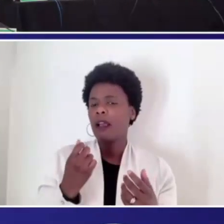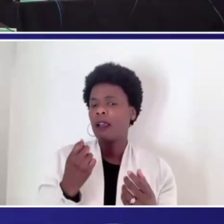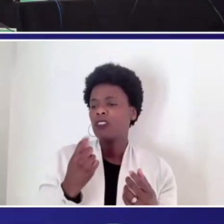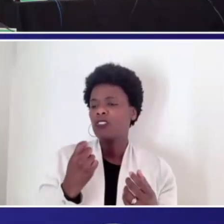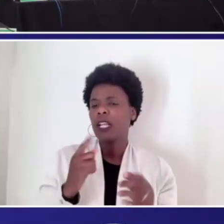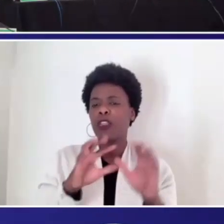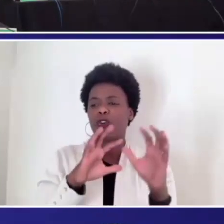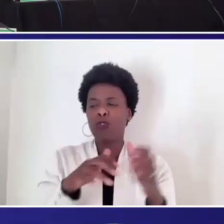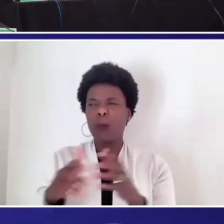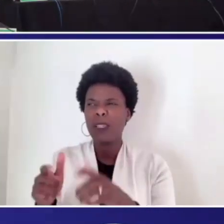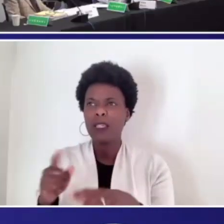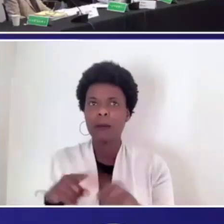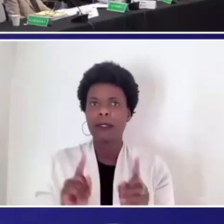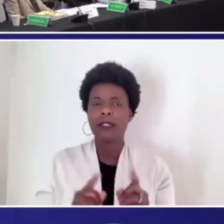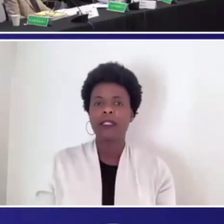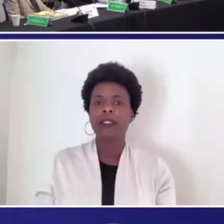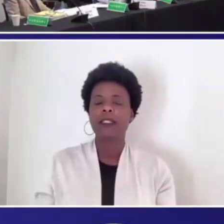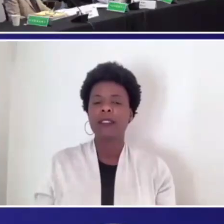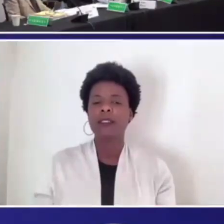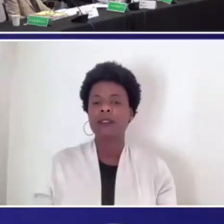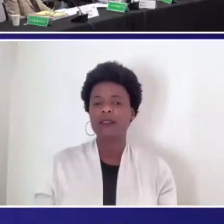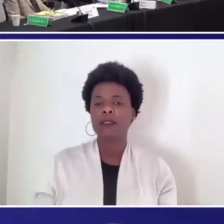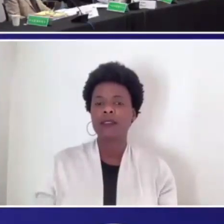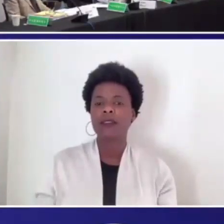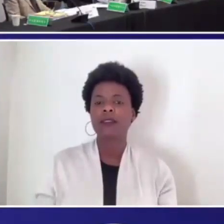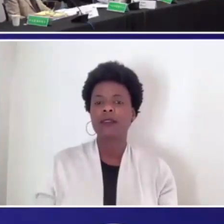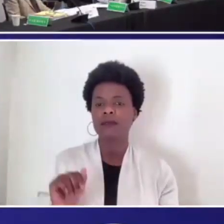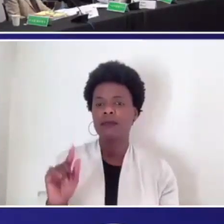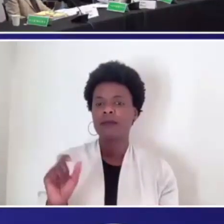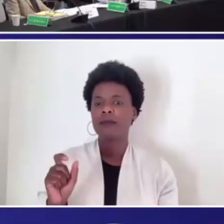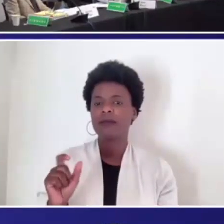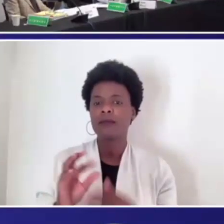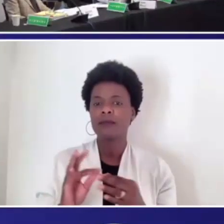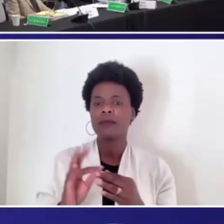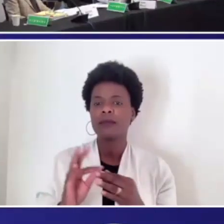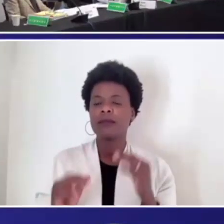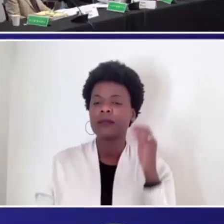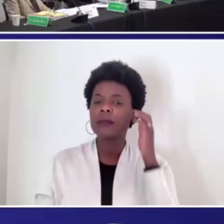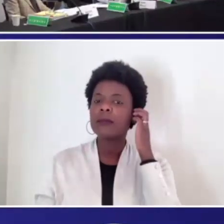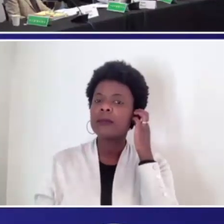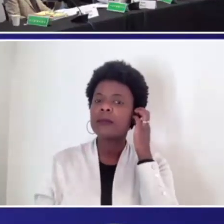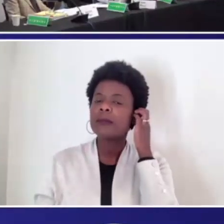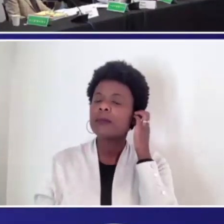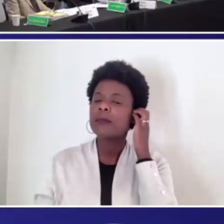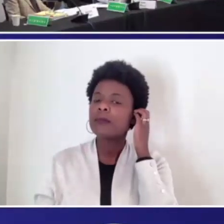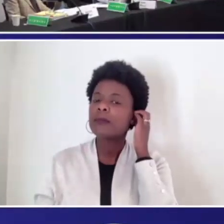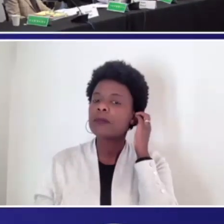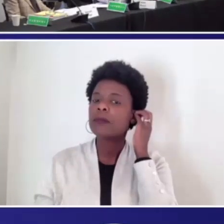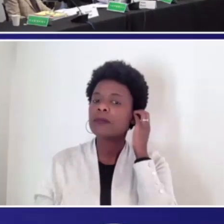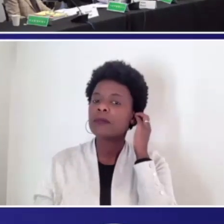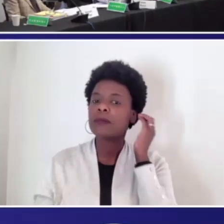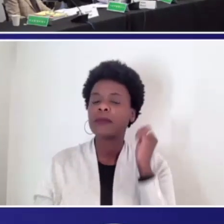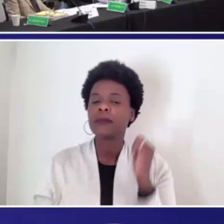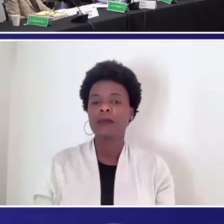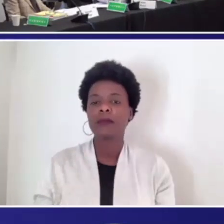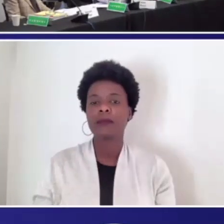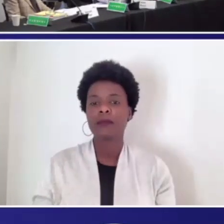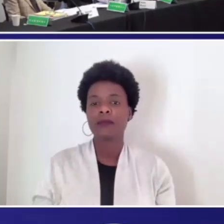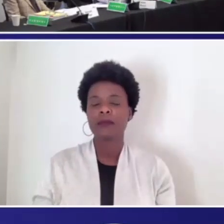Yeah, so, so I mean, it's a --